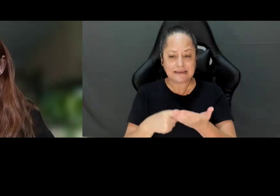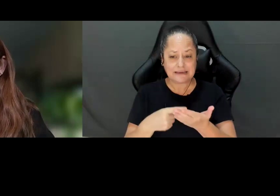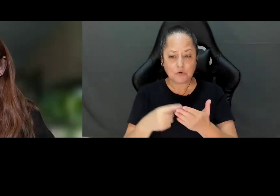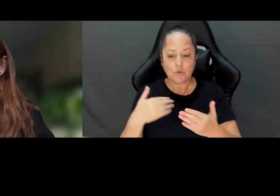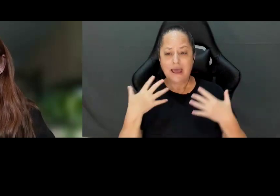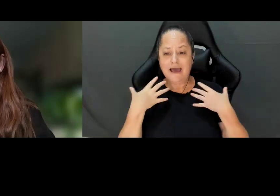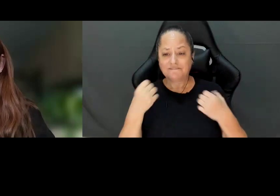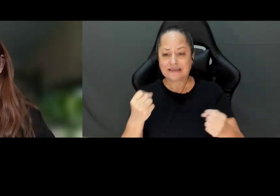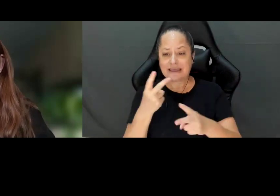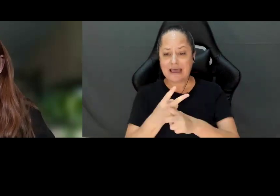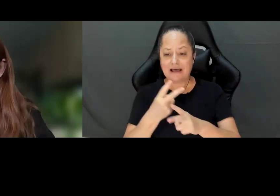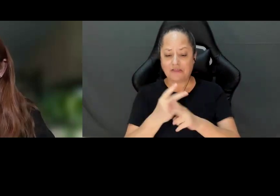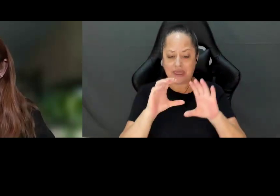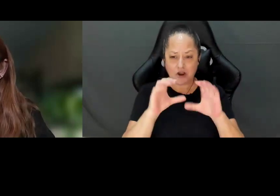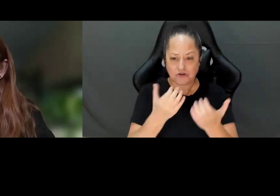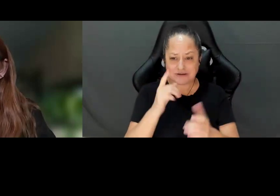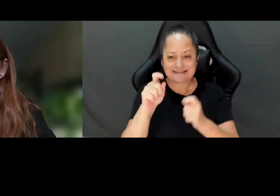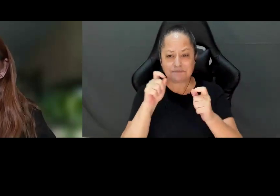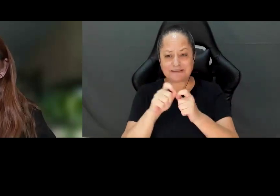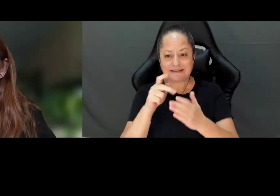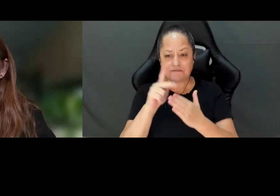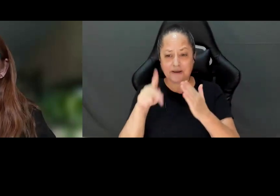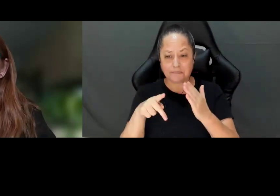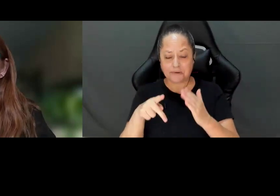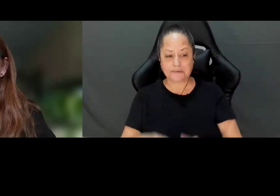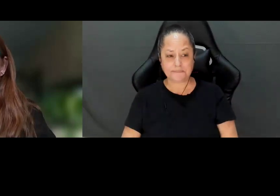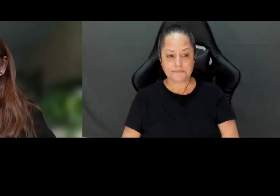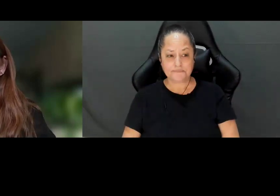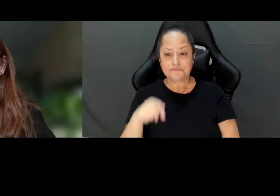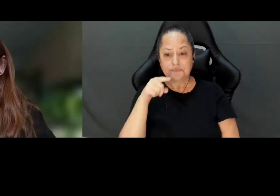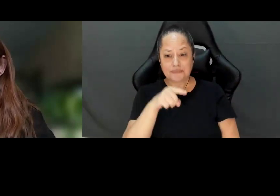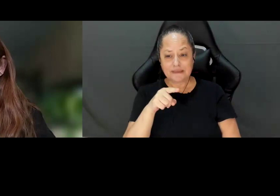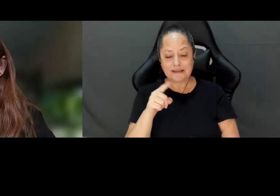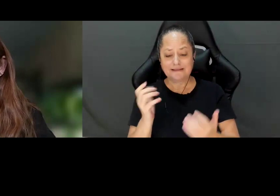sector specific program. And this is in partnership with Abbott.